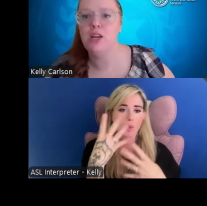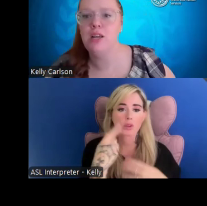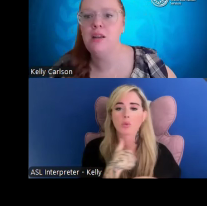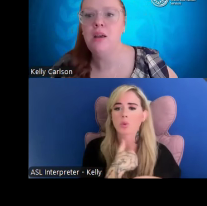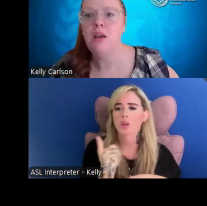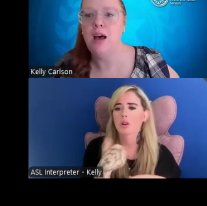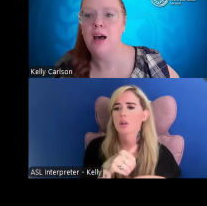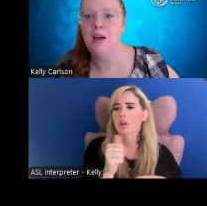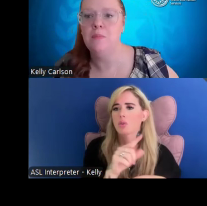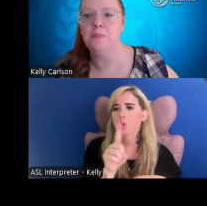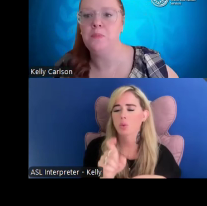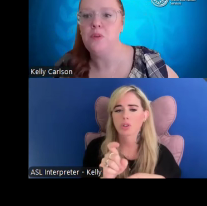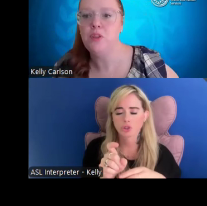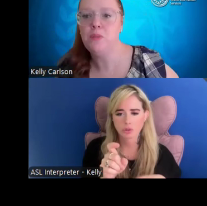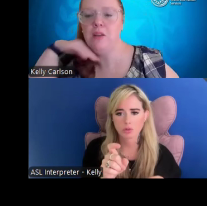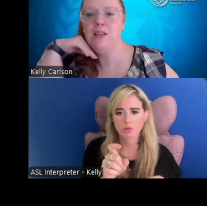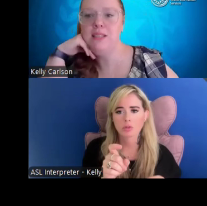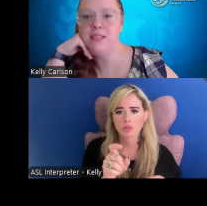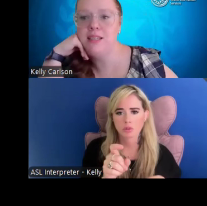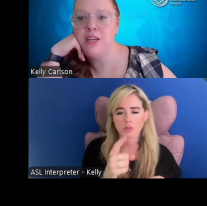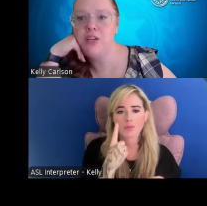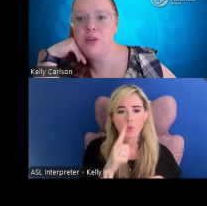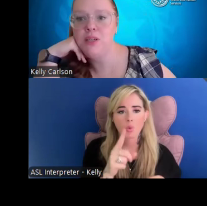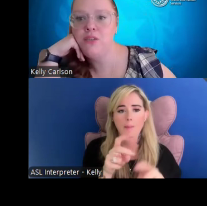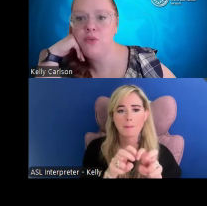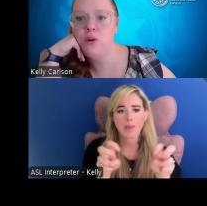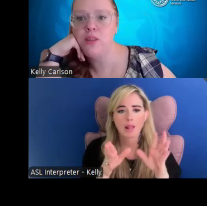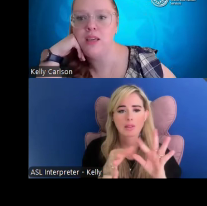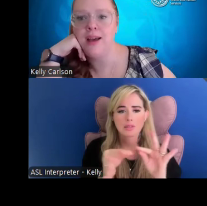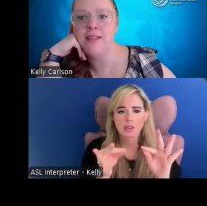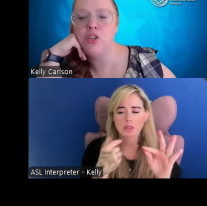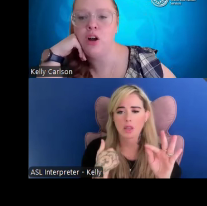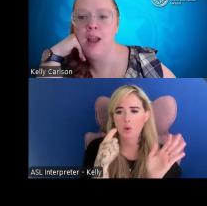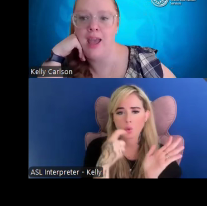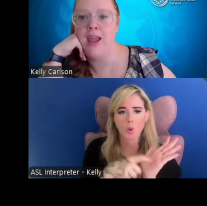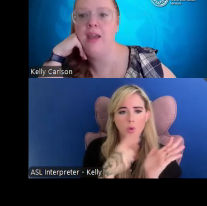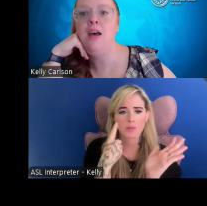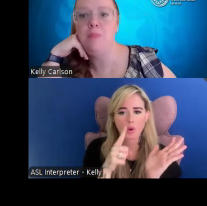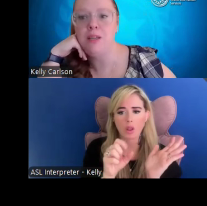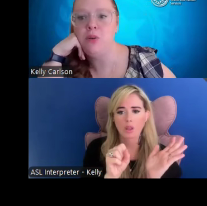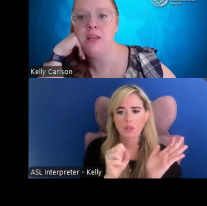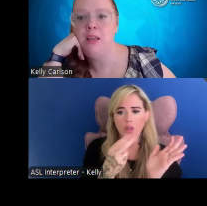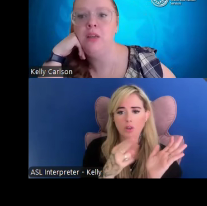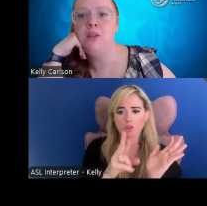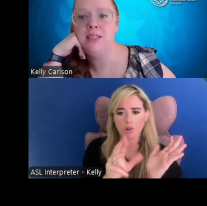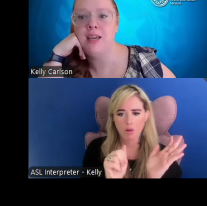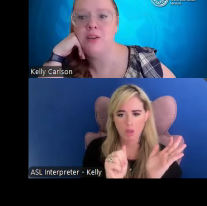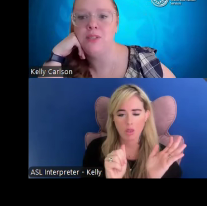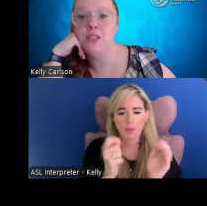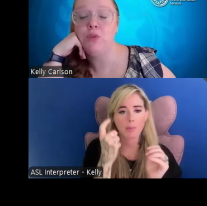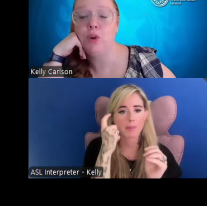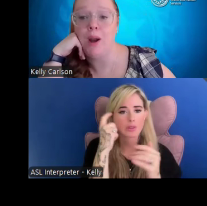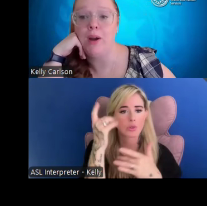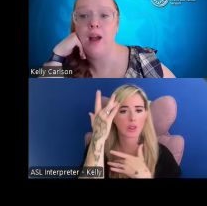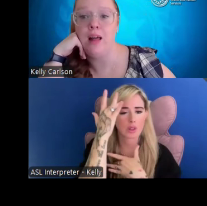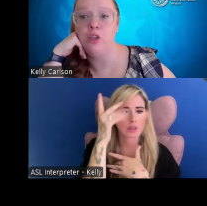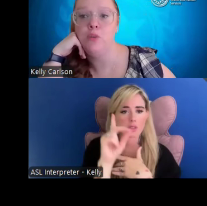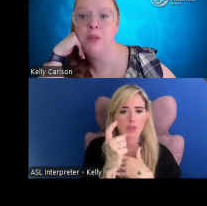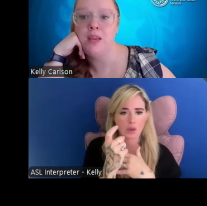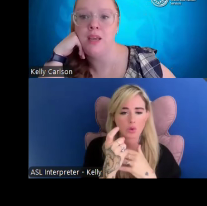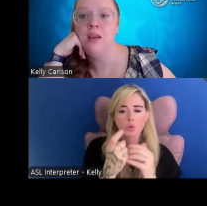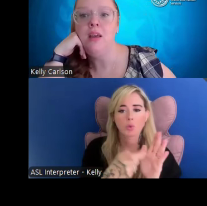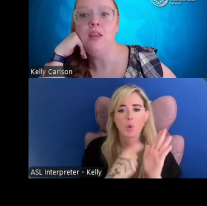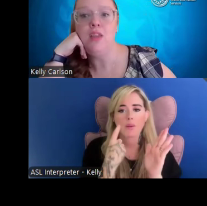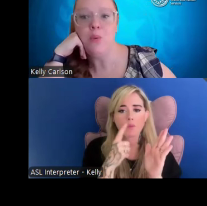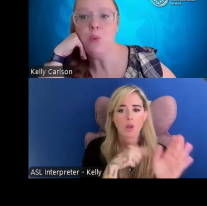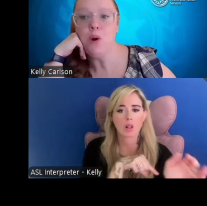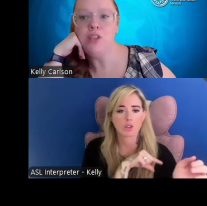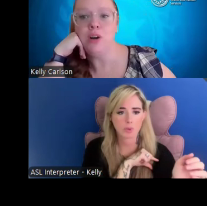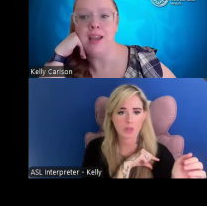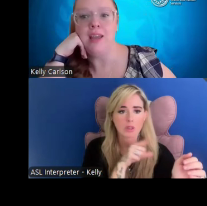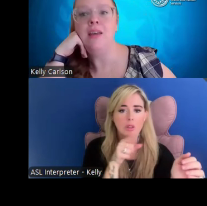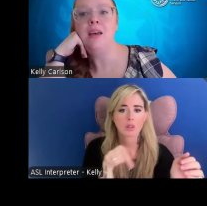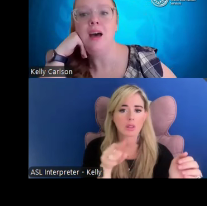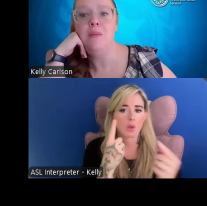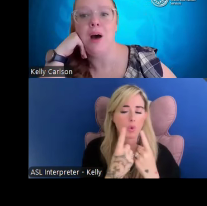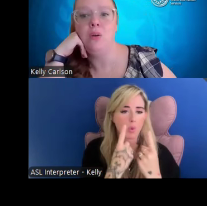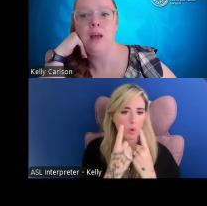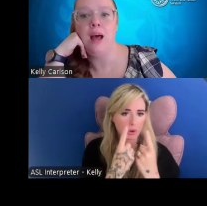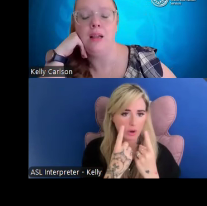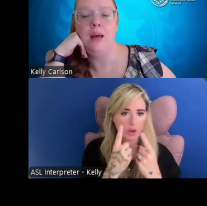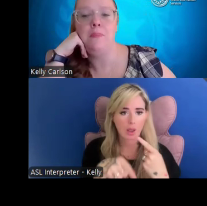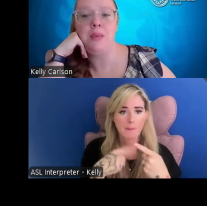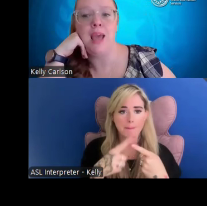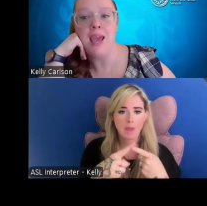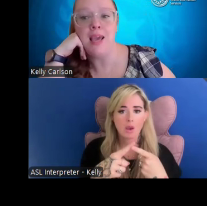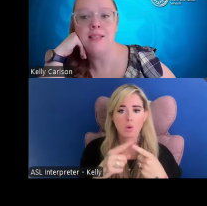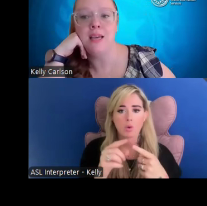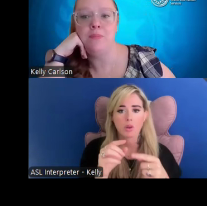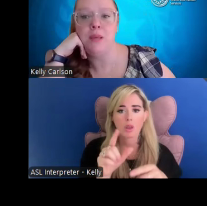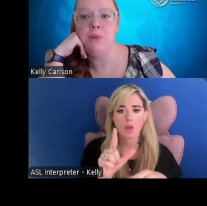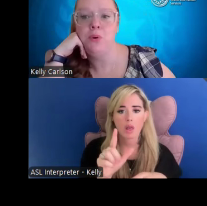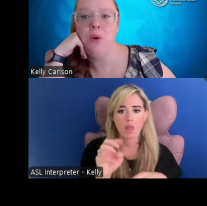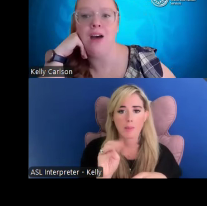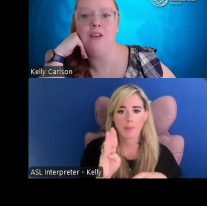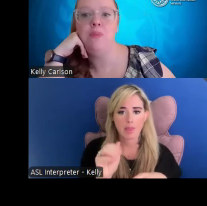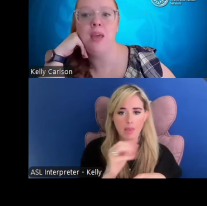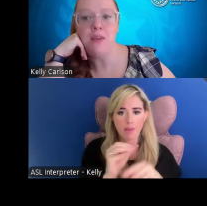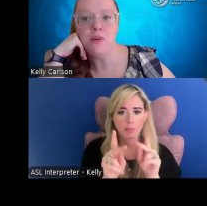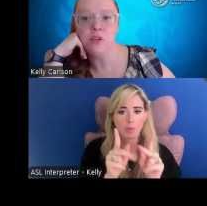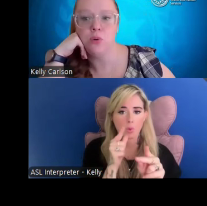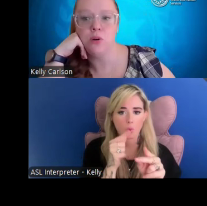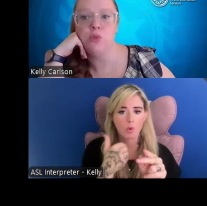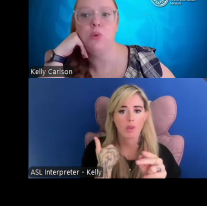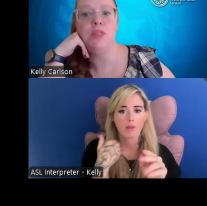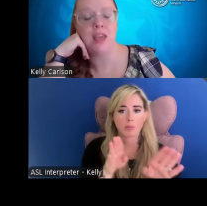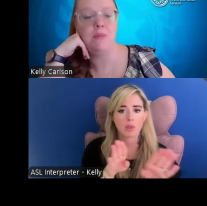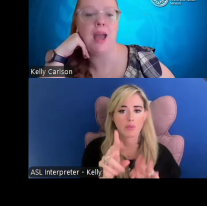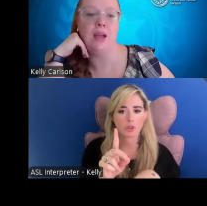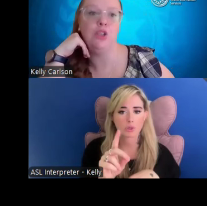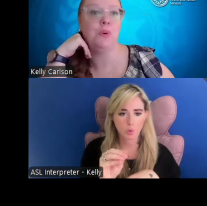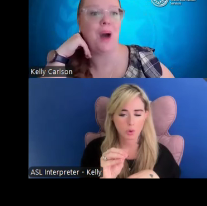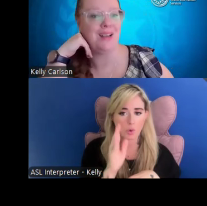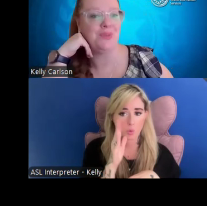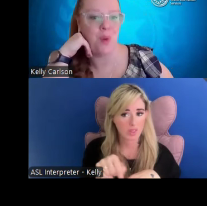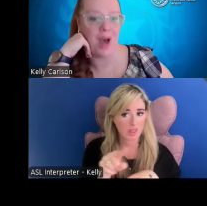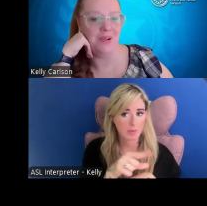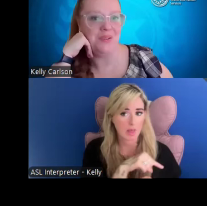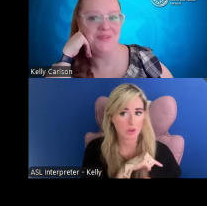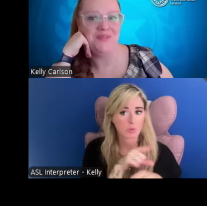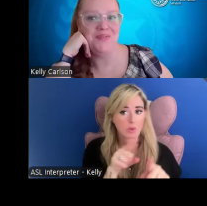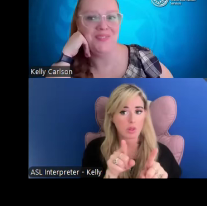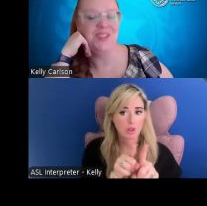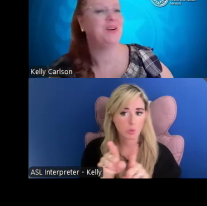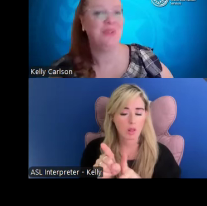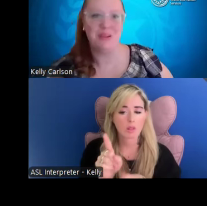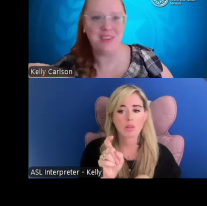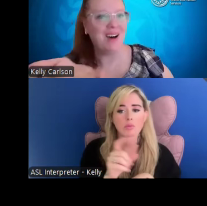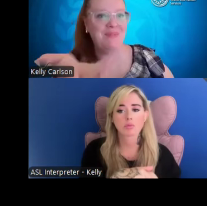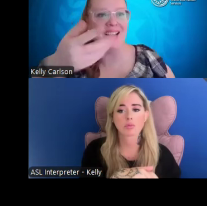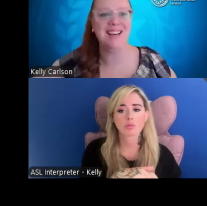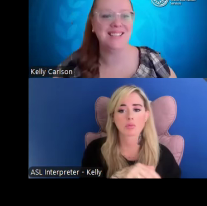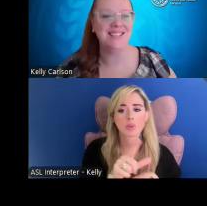I'm scrolling through. Okay, we had a question for the panelists that says I noticed for the SHRA, a mental illness diagnosis is required for jirmt. They were wandering about LMBAs and people who have behavior disorders. Would they be eligible as well?